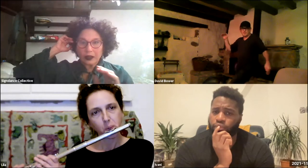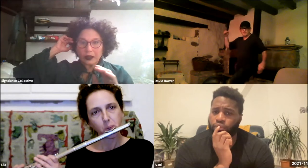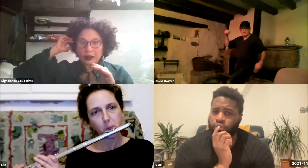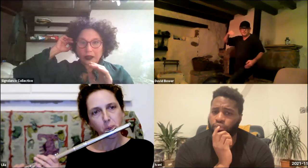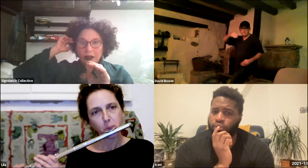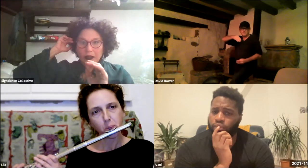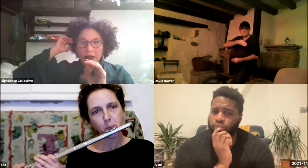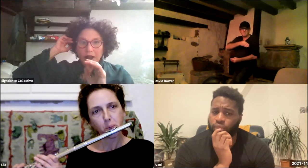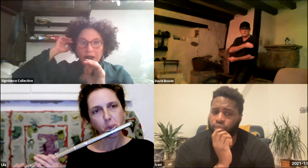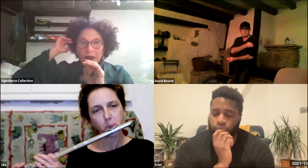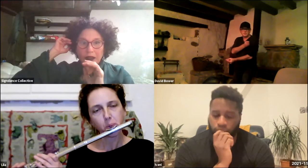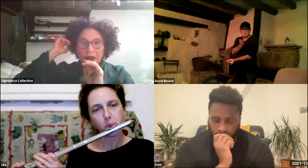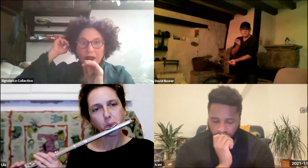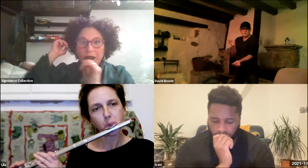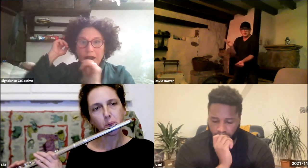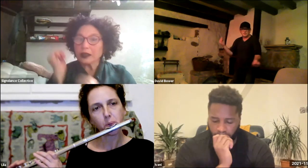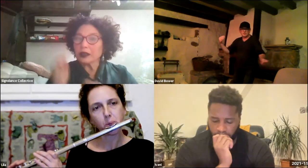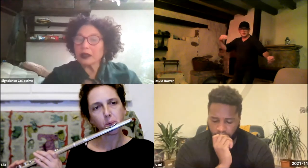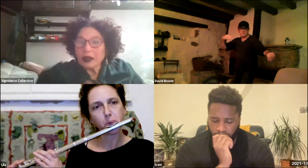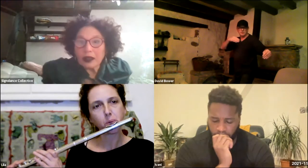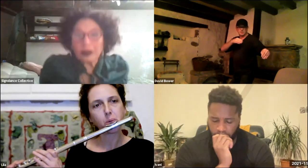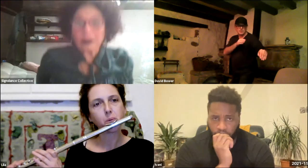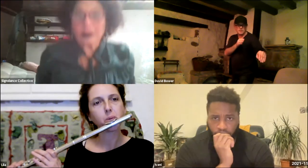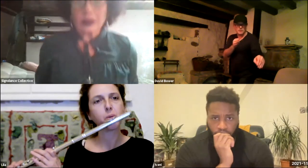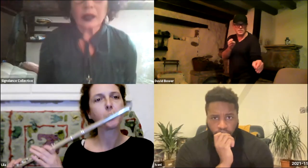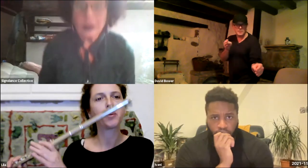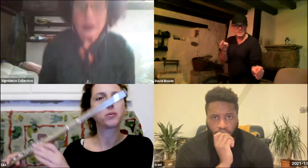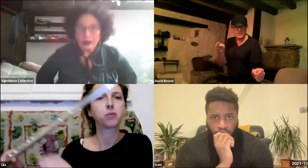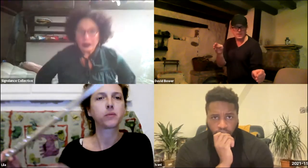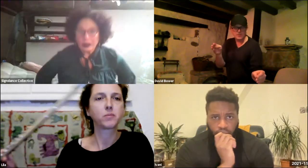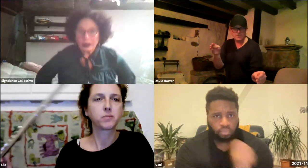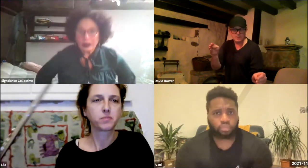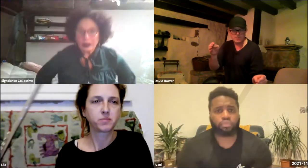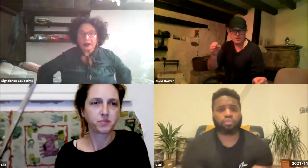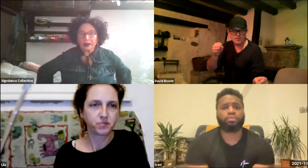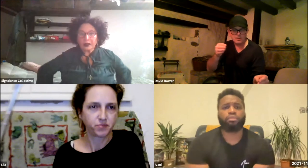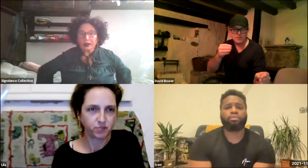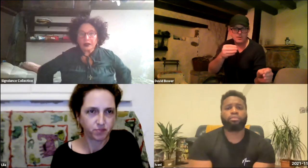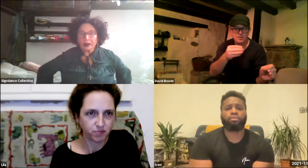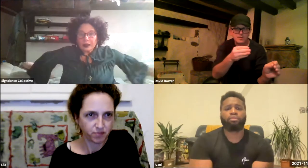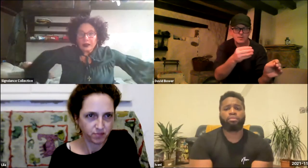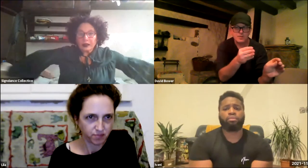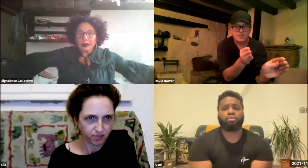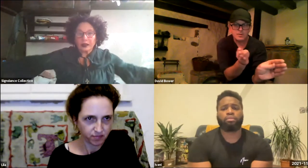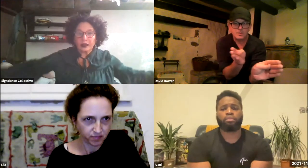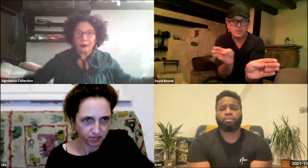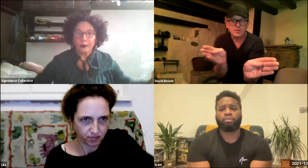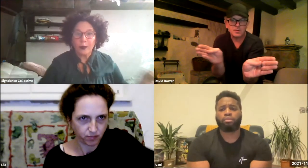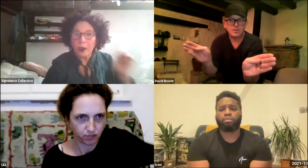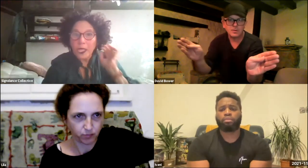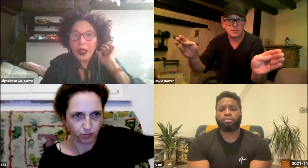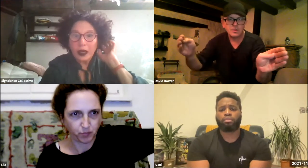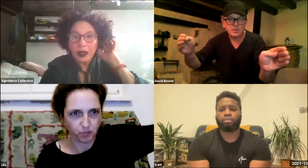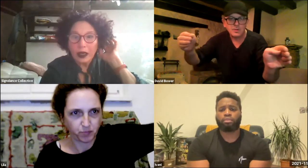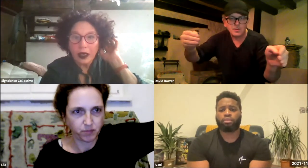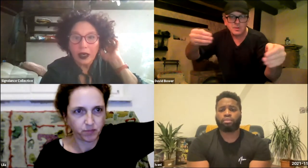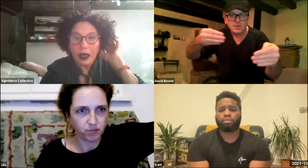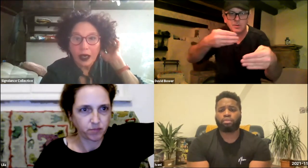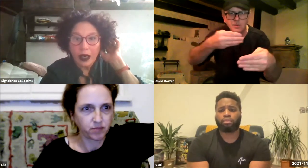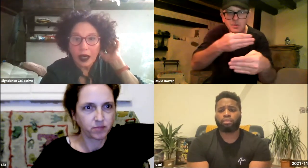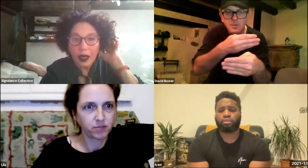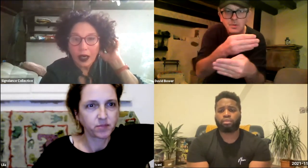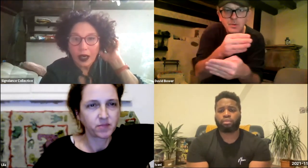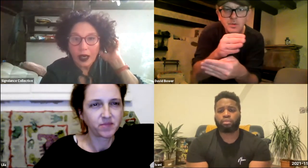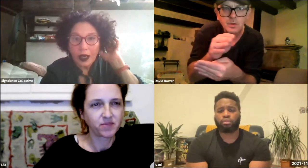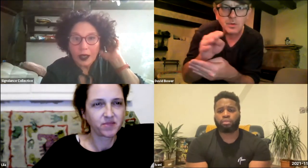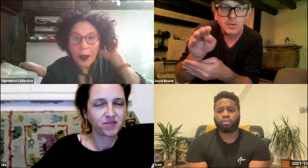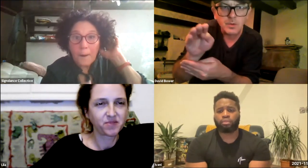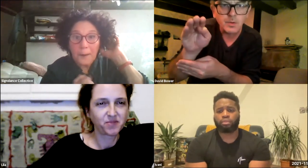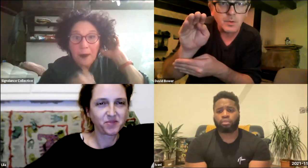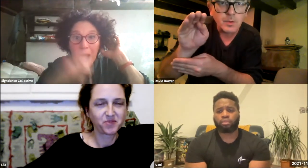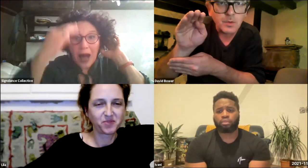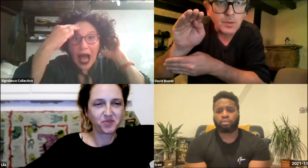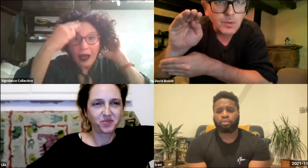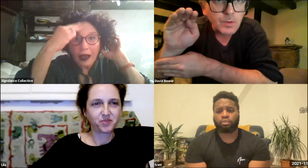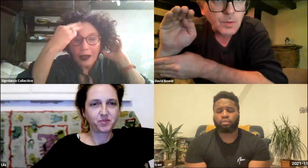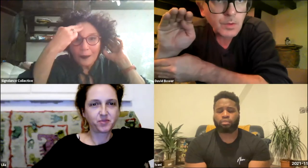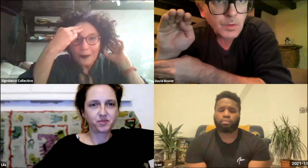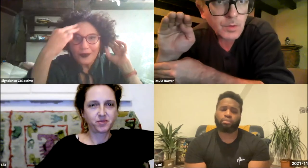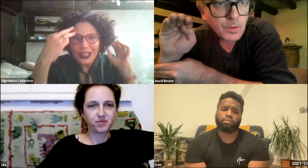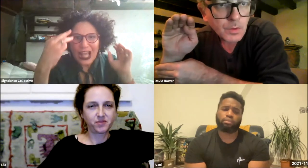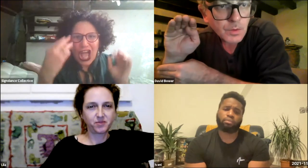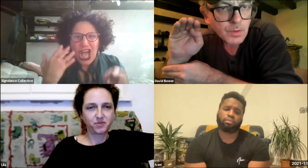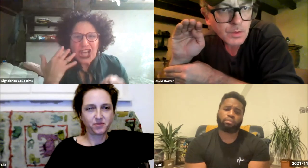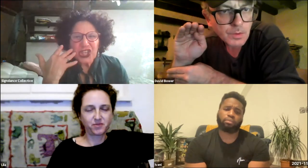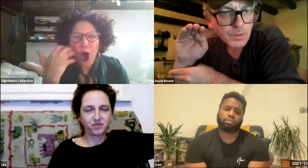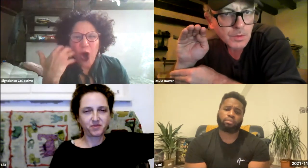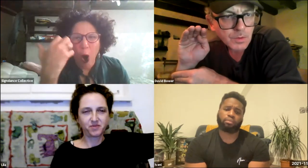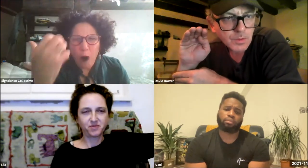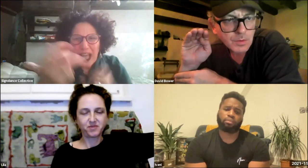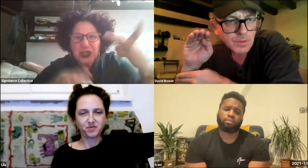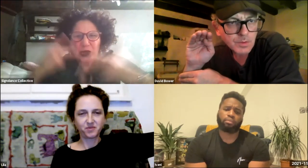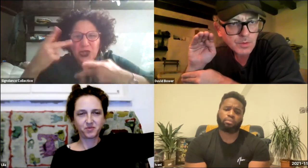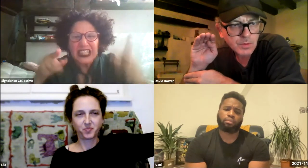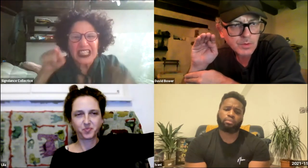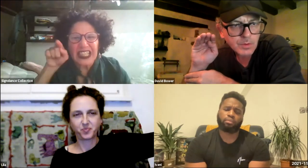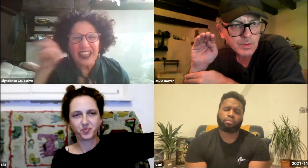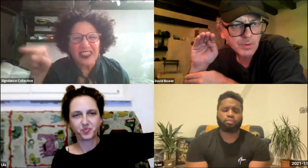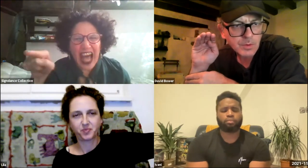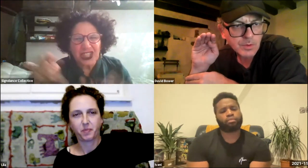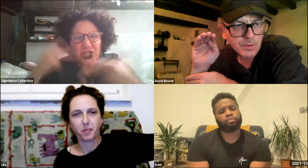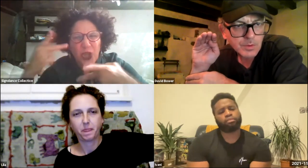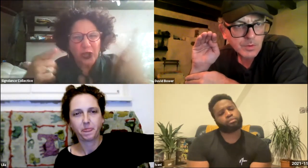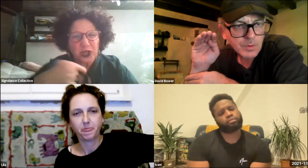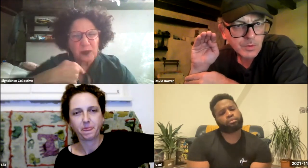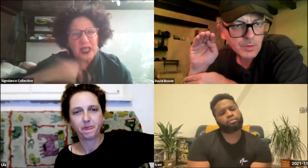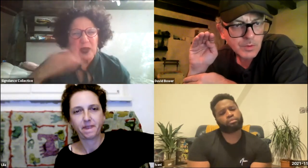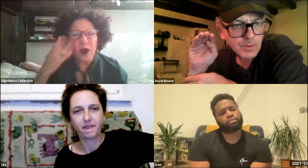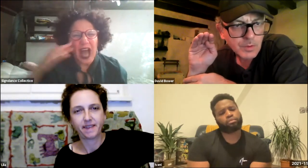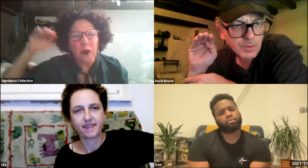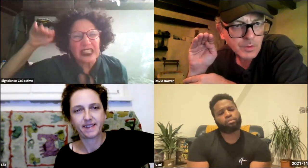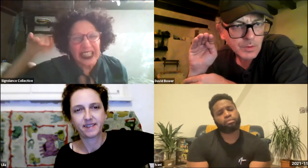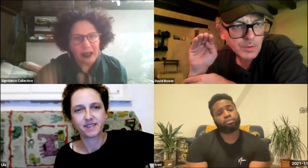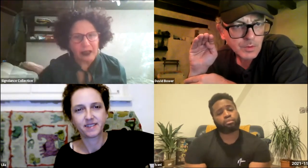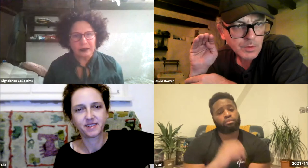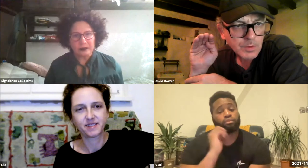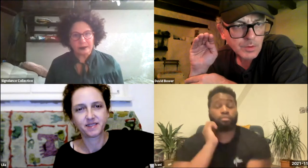mythology because reminds me of Norse